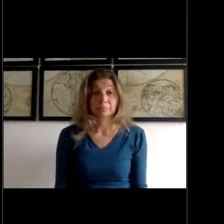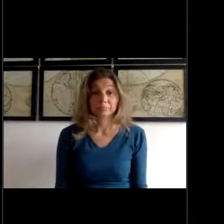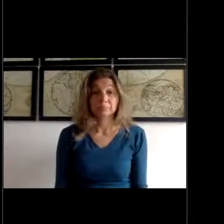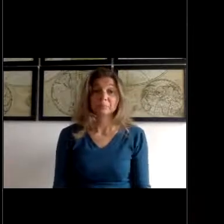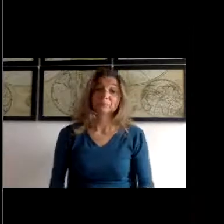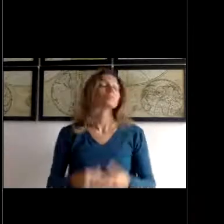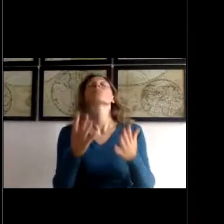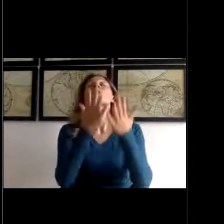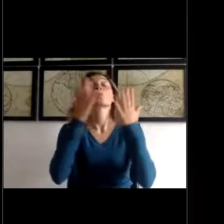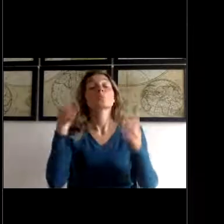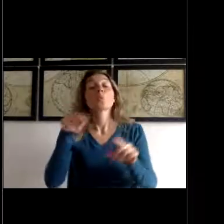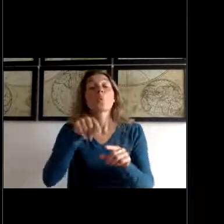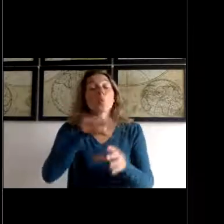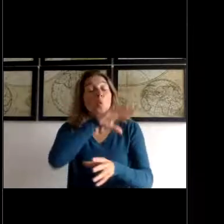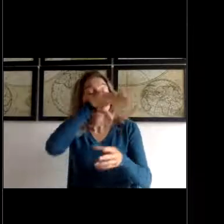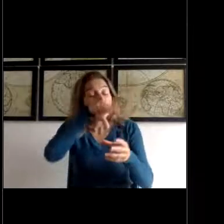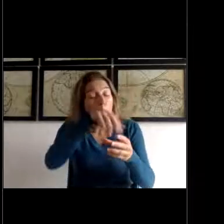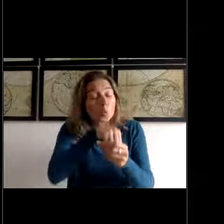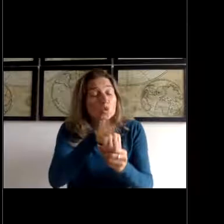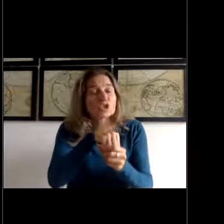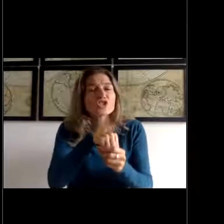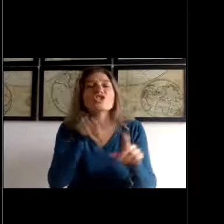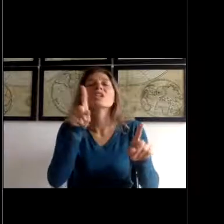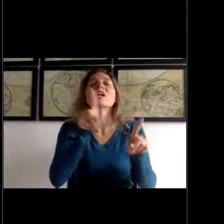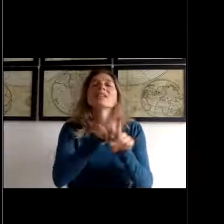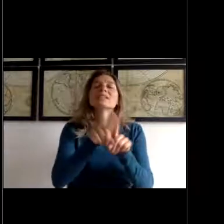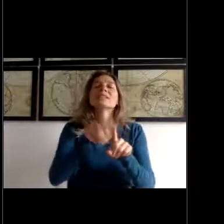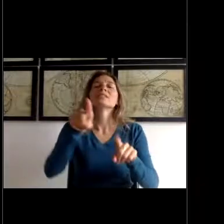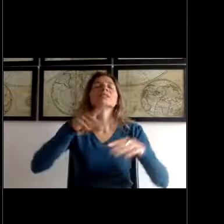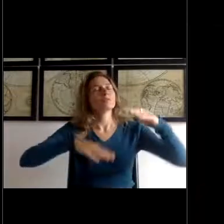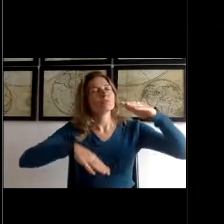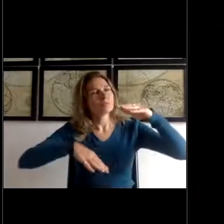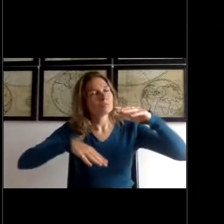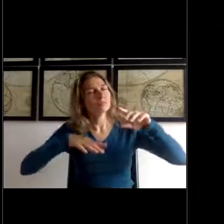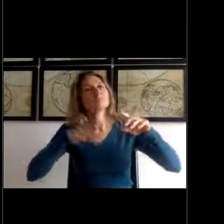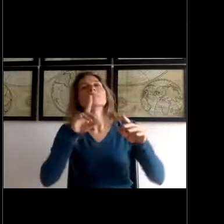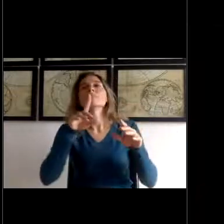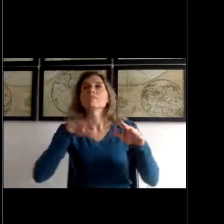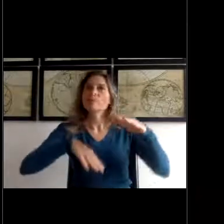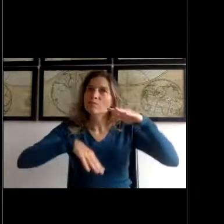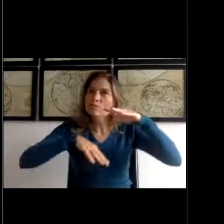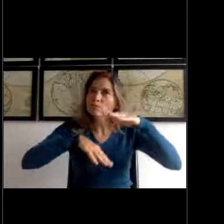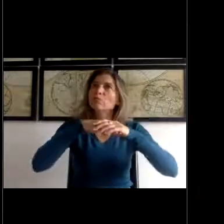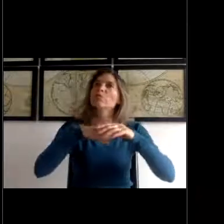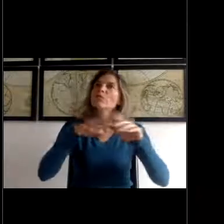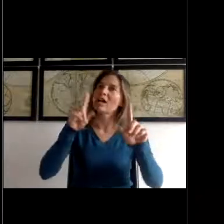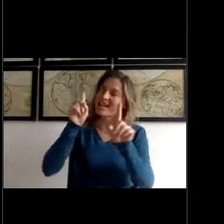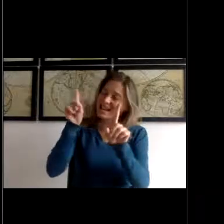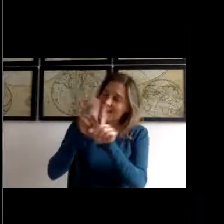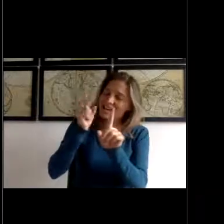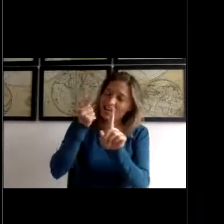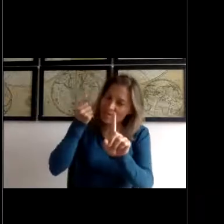and inclusion here is understood as a full and effective participation of all persons and in all aspects of life.